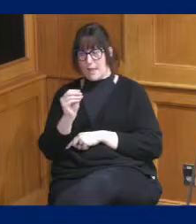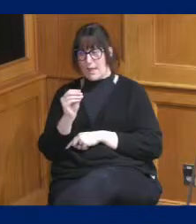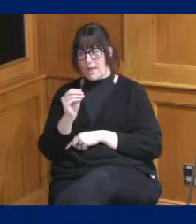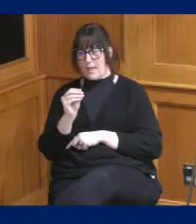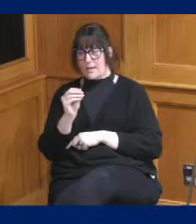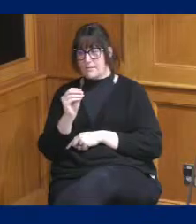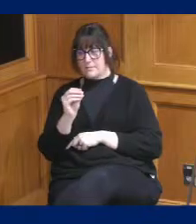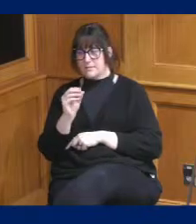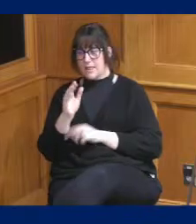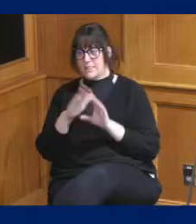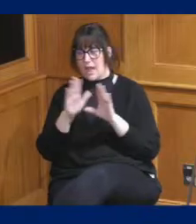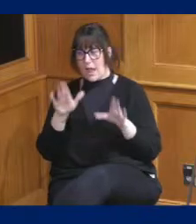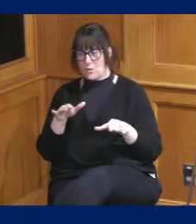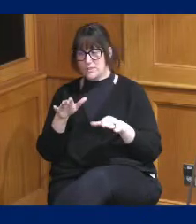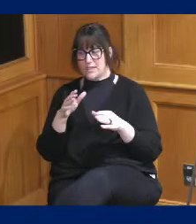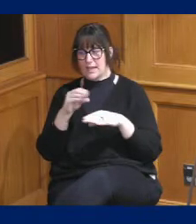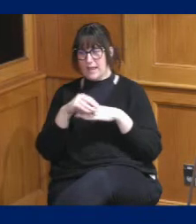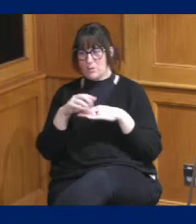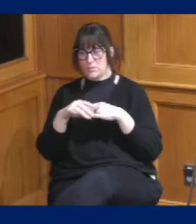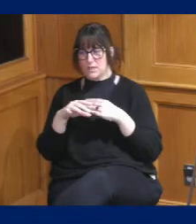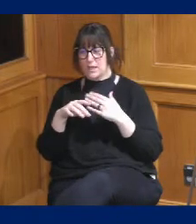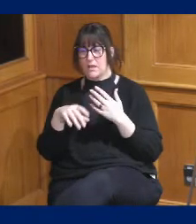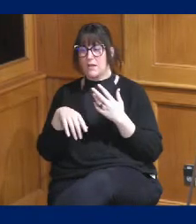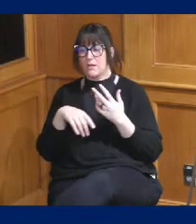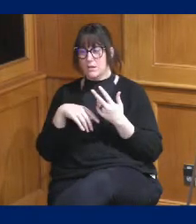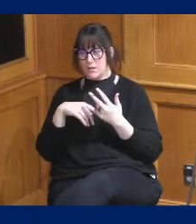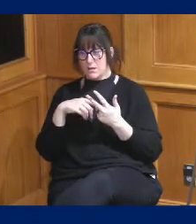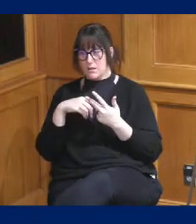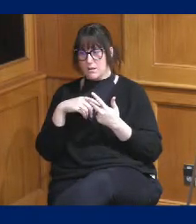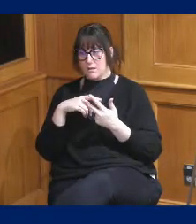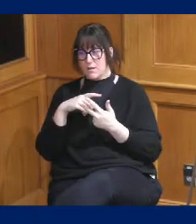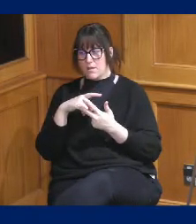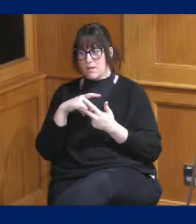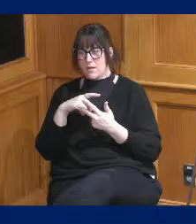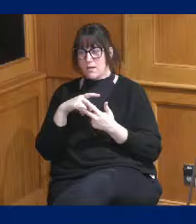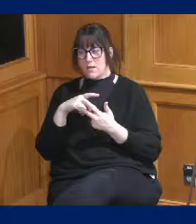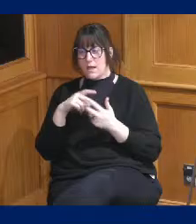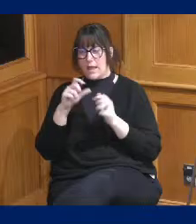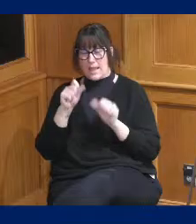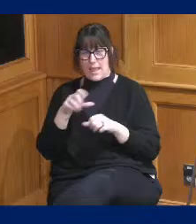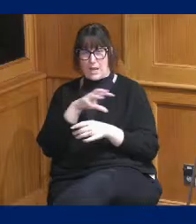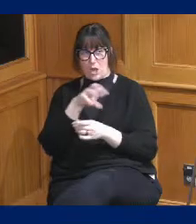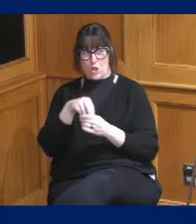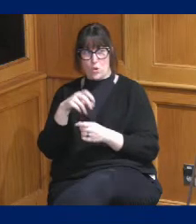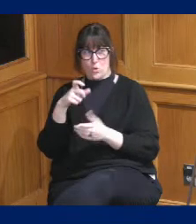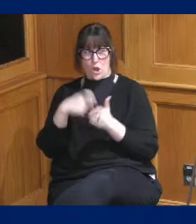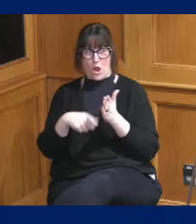Services and the homelessness prevention Services could include eligible costs such as child care